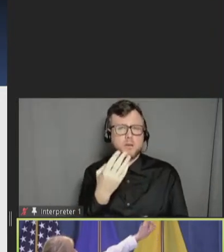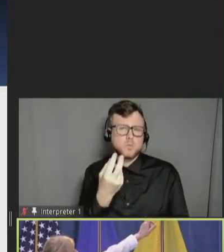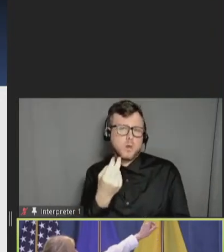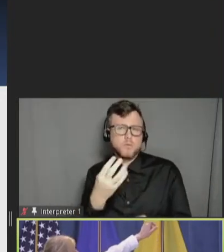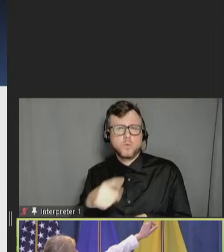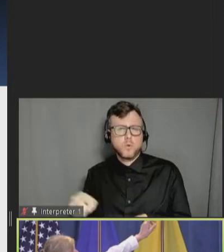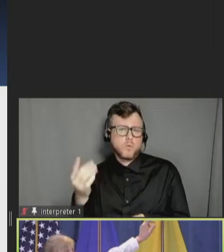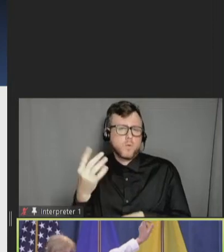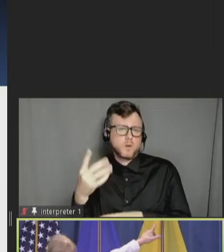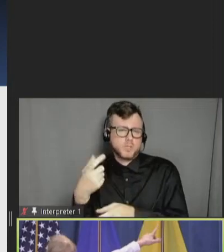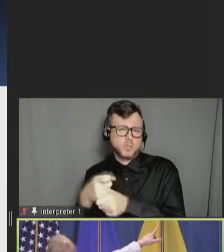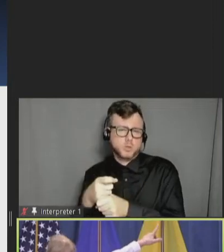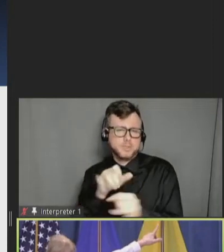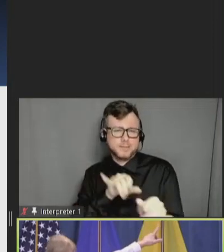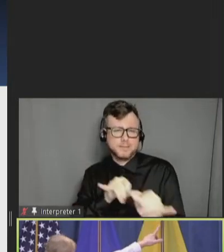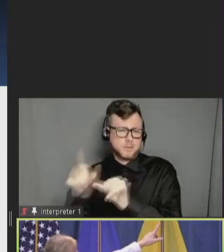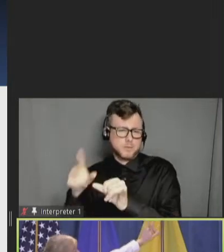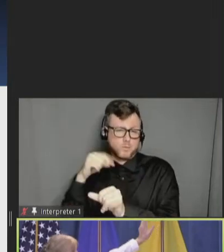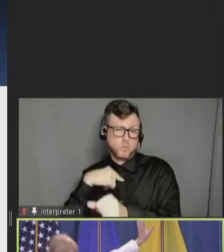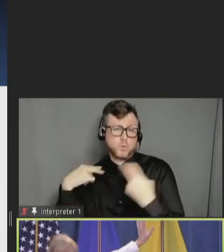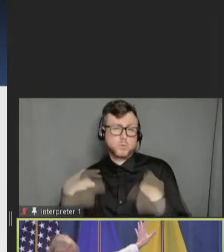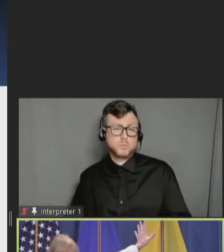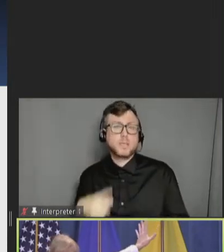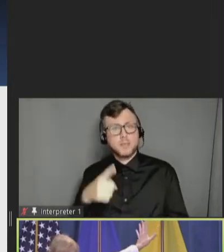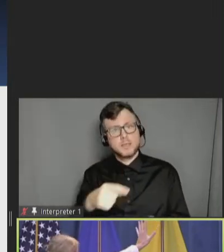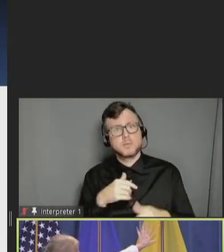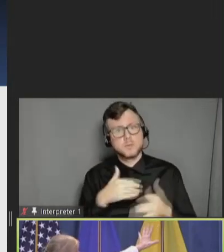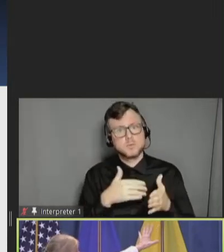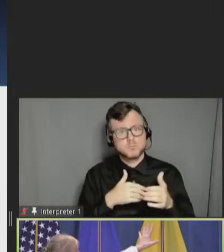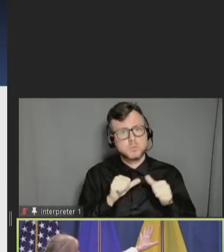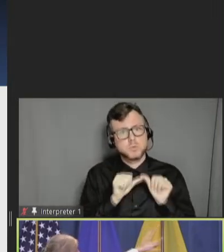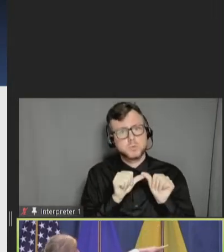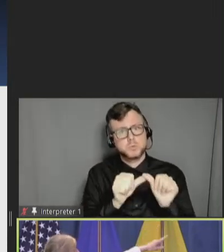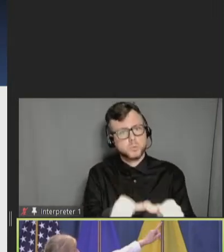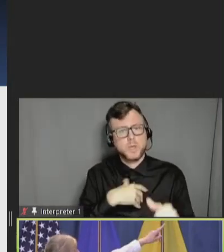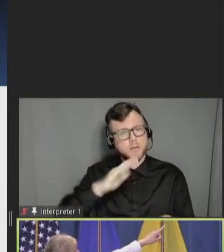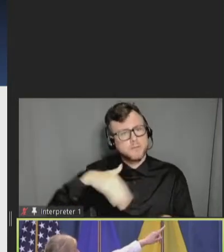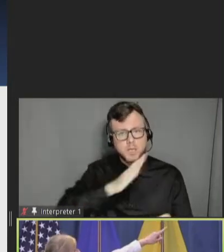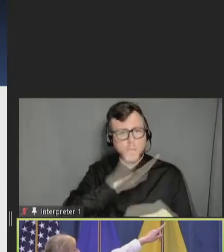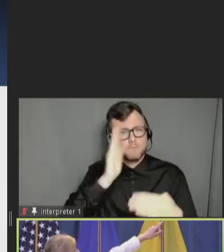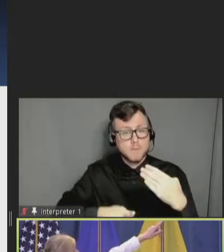So, this is an ongoing experiment. So, we are not at the endpoint yet. As you can see, we beta